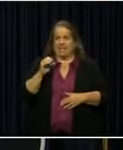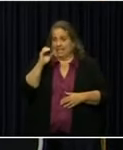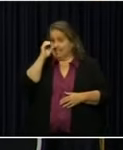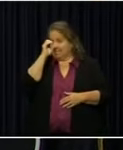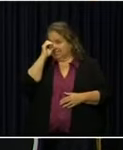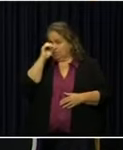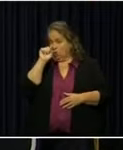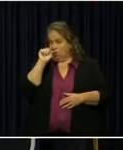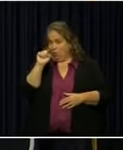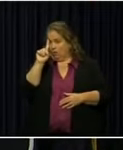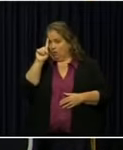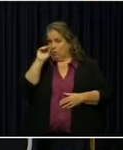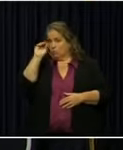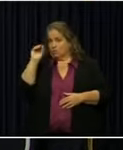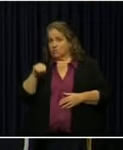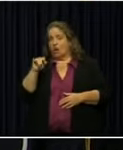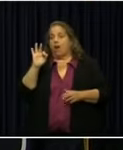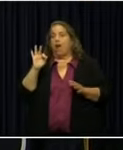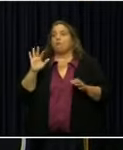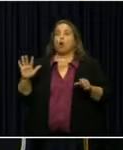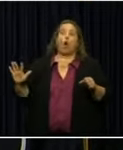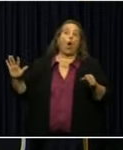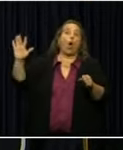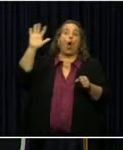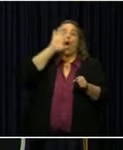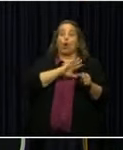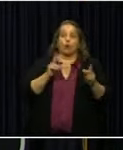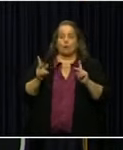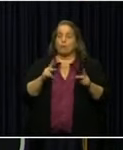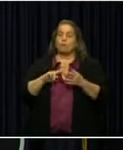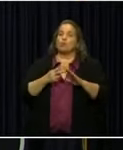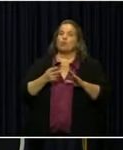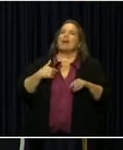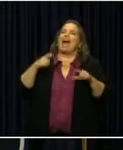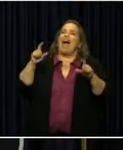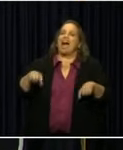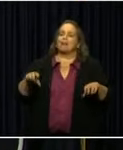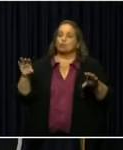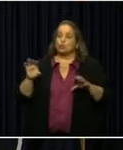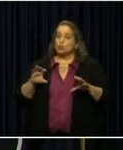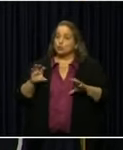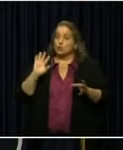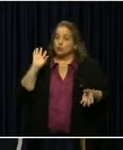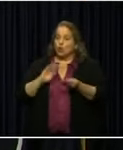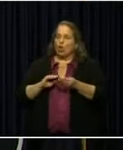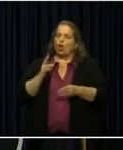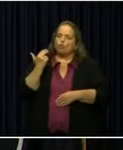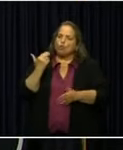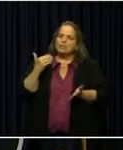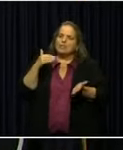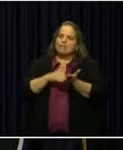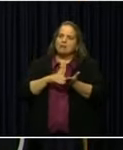SO DECREASING CASES, 14 DAYS, MAKING SURE WE CAN TAKE CARE OF EVERYBODY INSIDE THE NORMAL